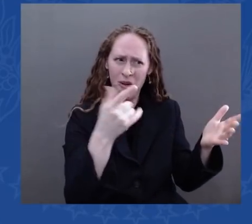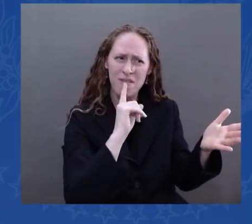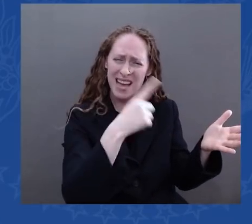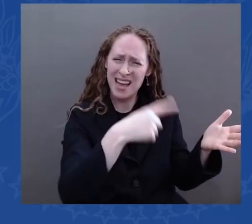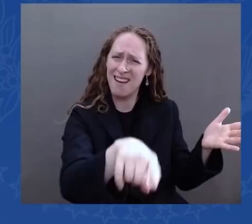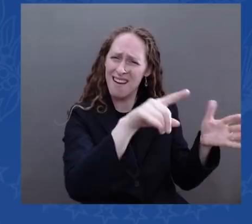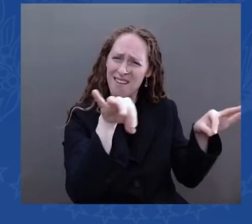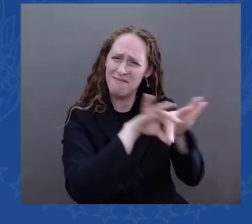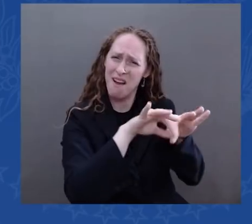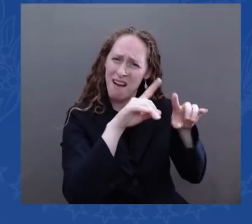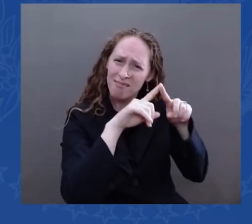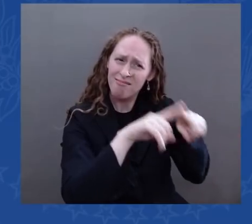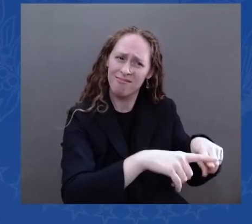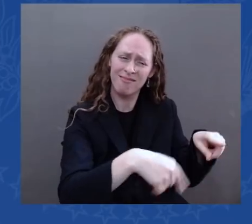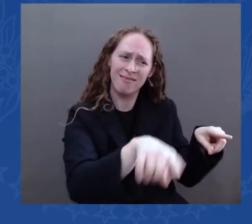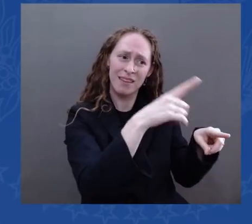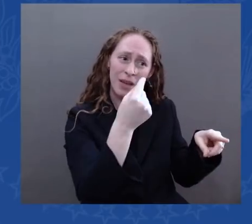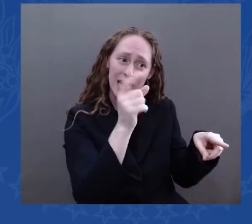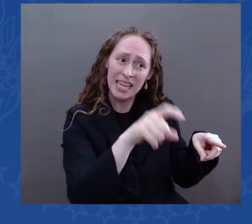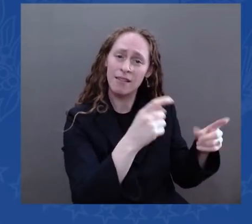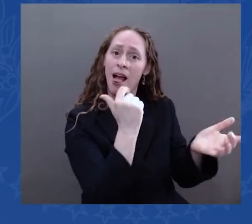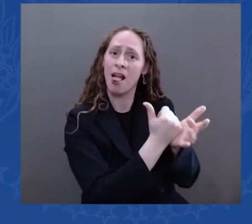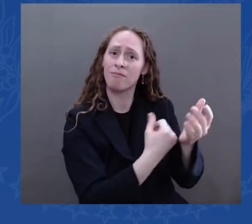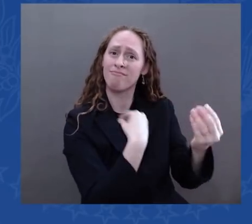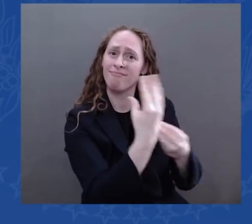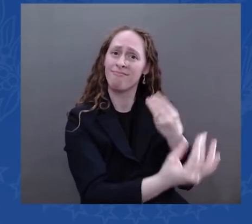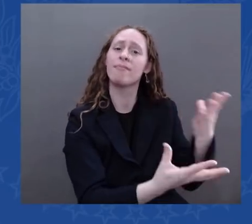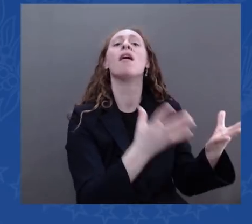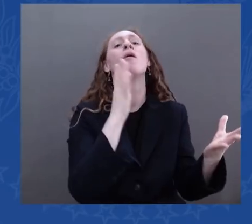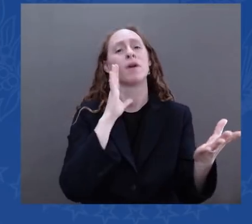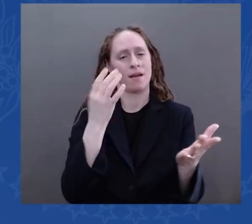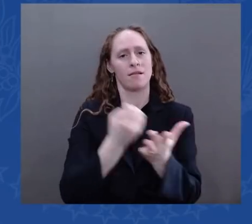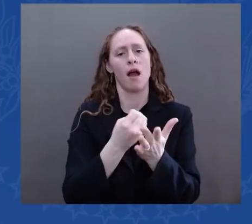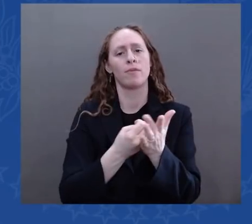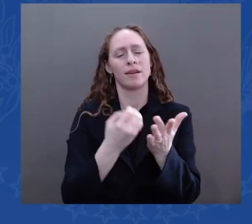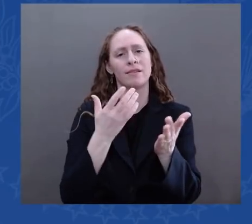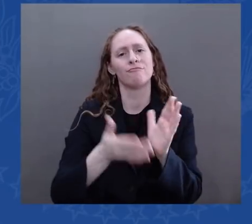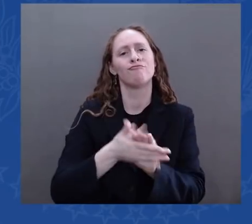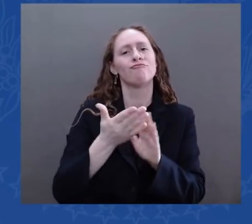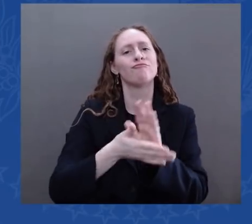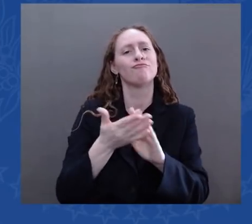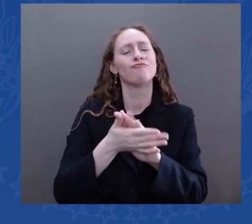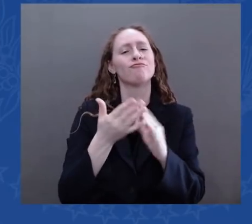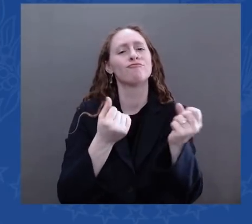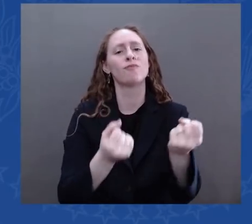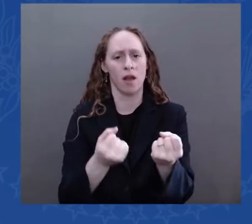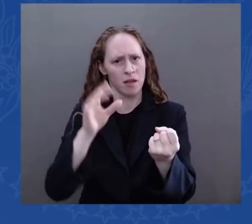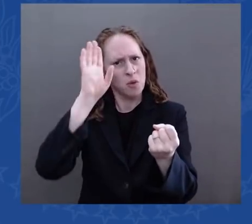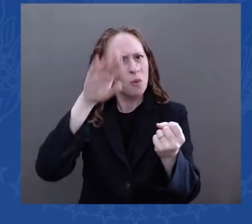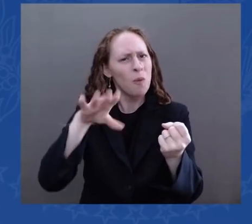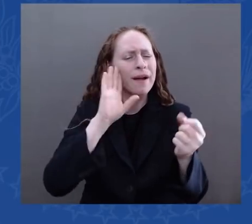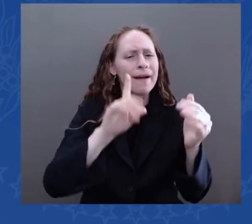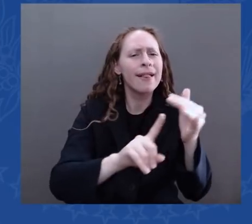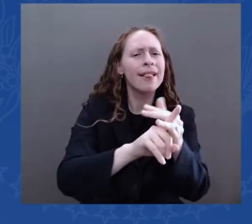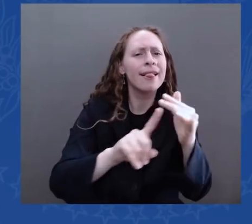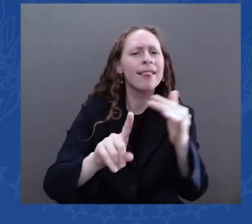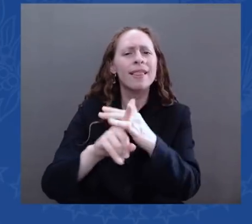and opportunities ahead of us. And it's a budget that includes proposals all Americans can come together around